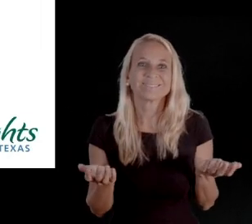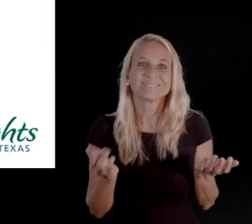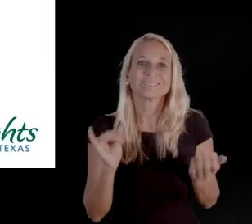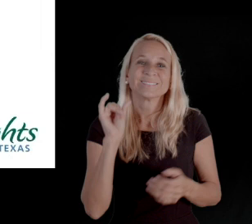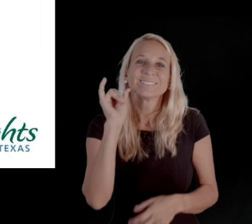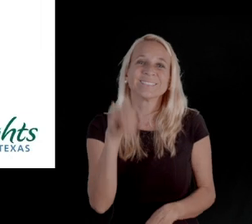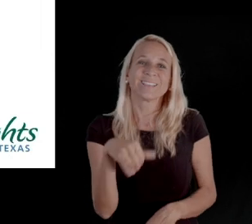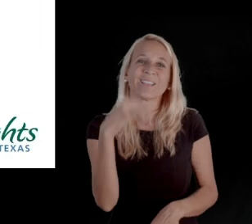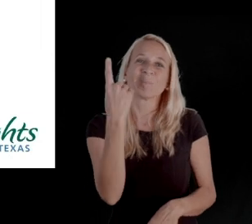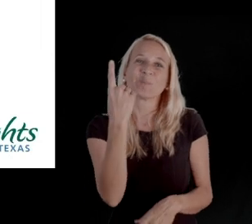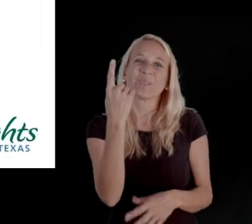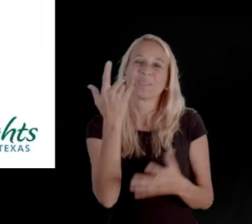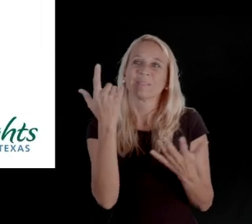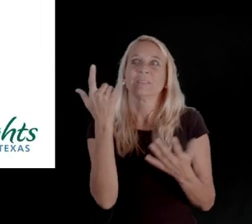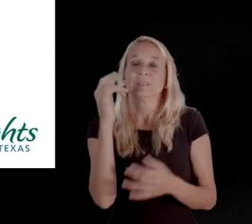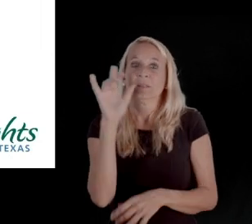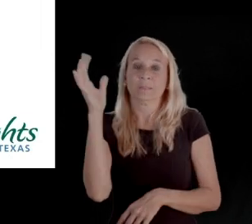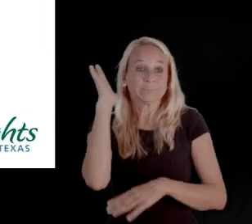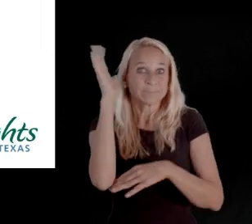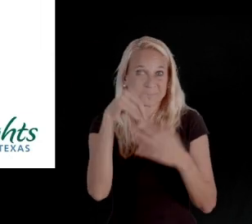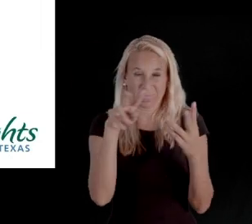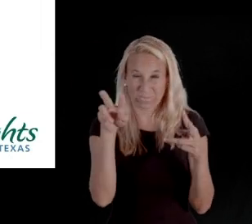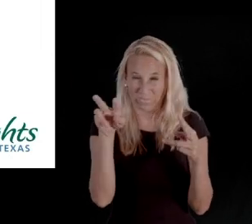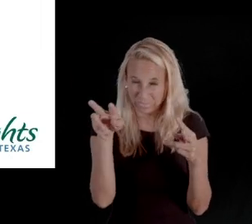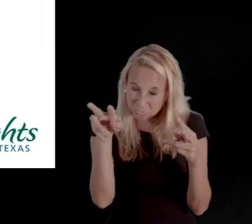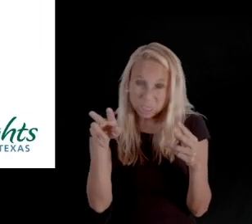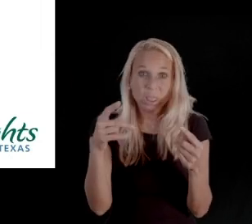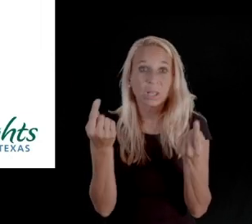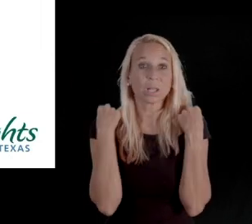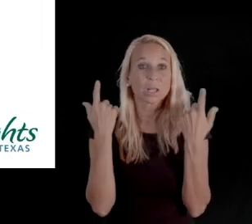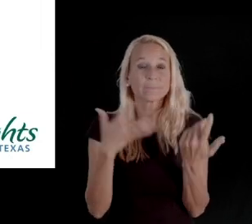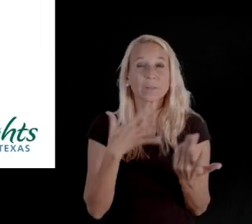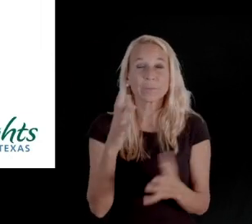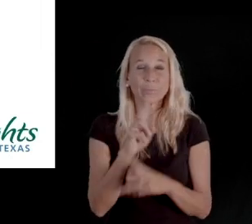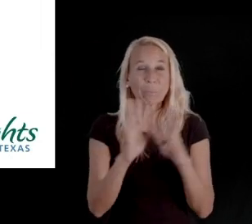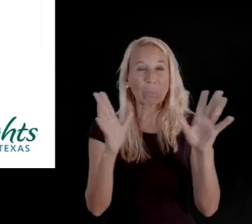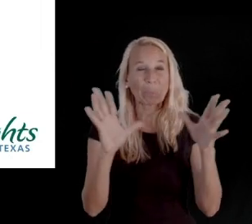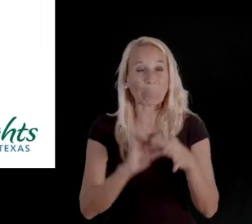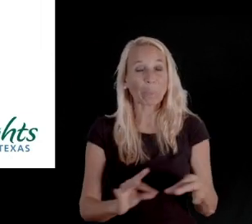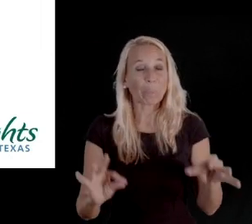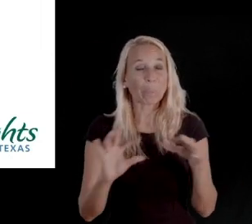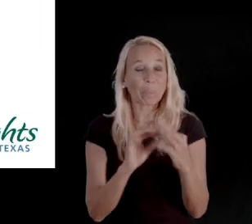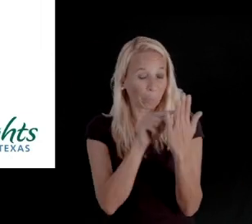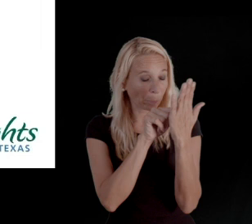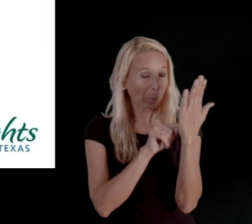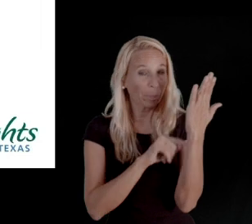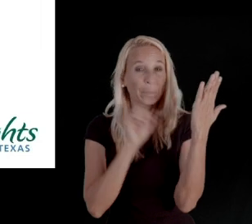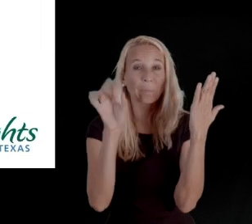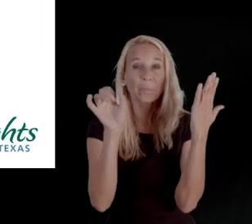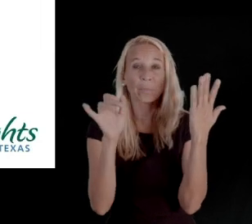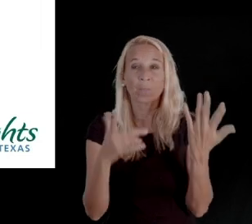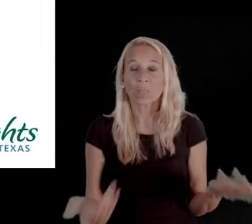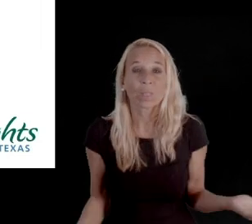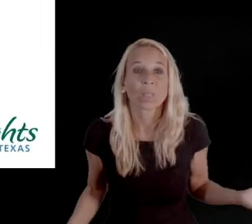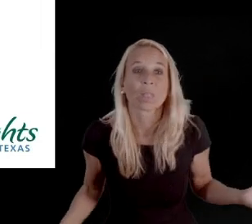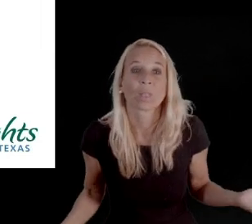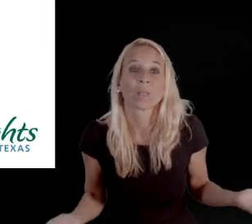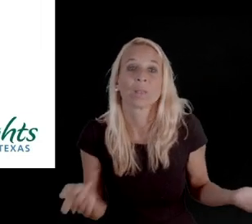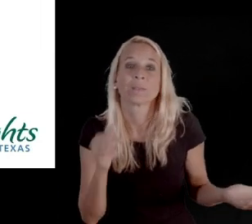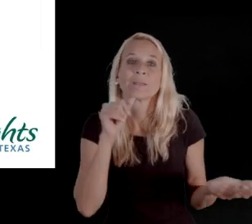because their testimony could be very dry, very basic, I would say that one of the things to kind of consider is